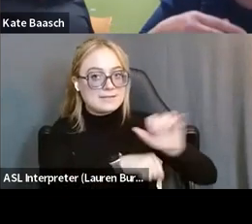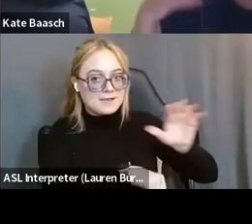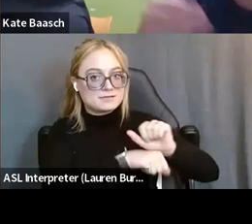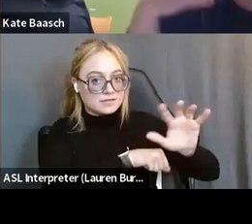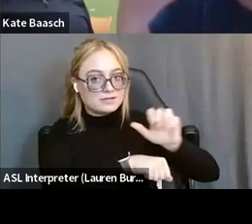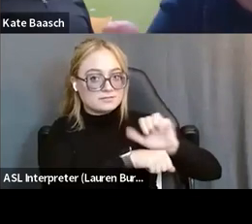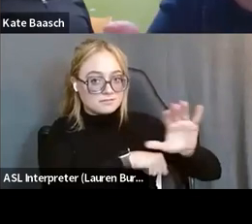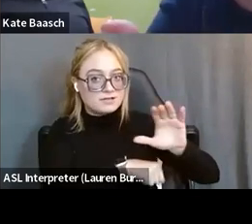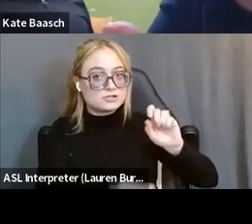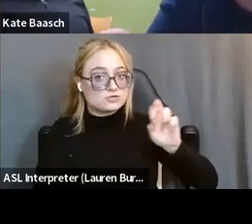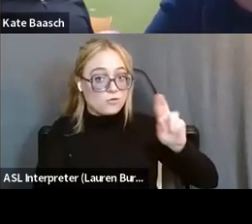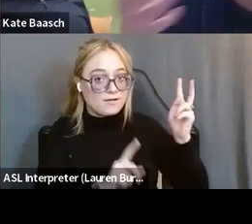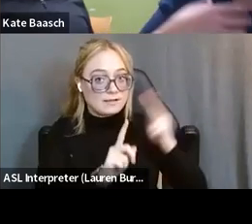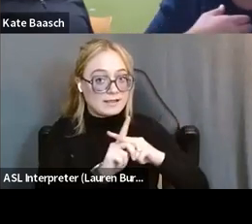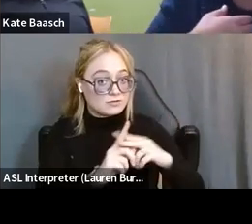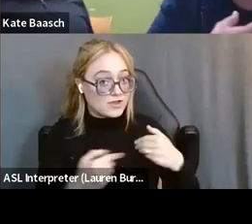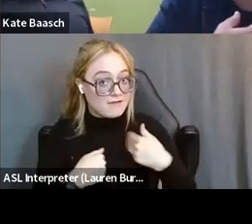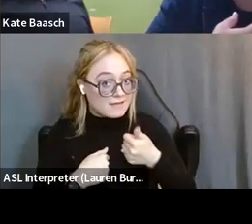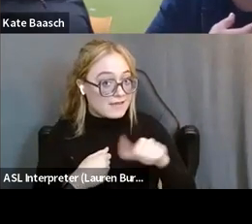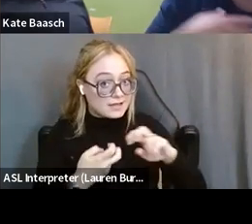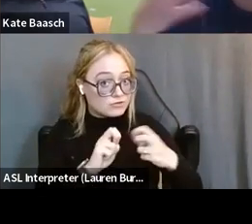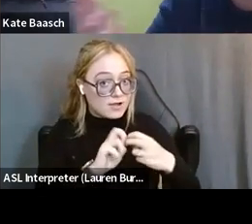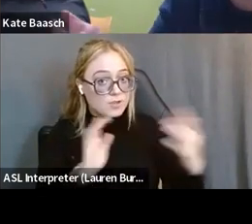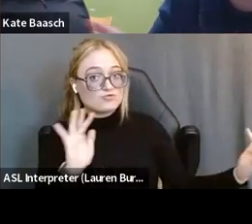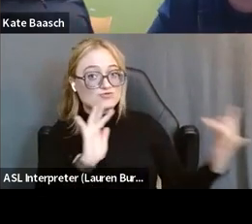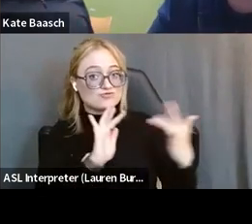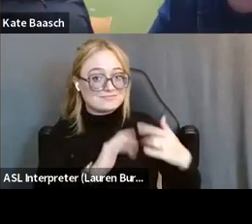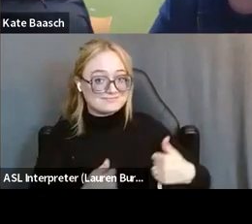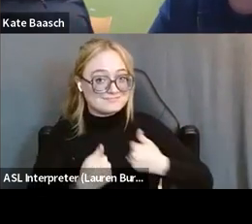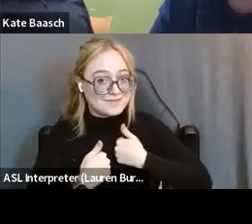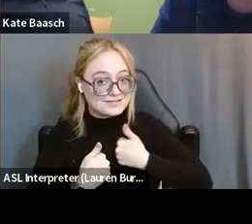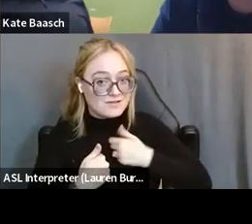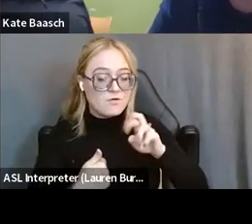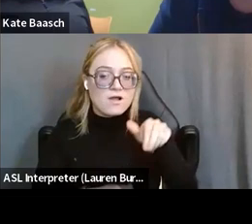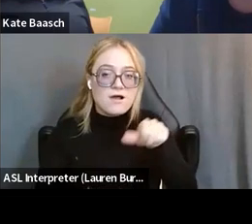and if you have any issues with them, please reach out to myself or the other DC co-lead